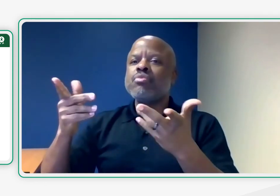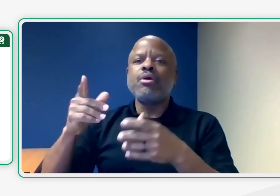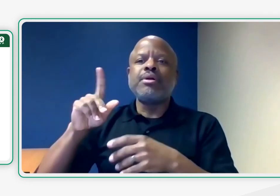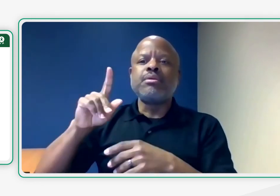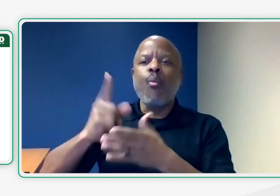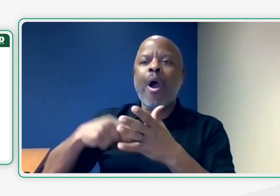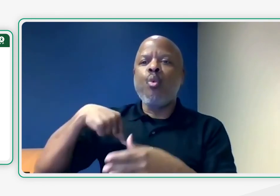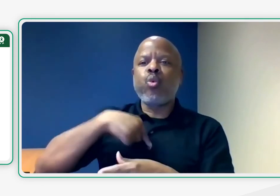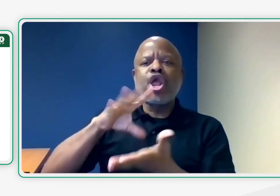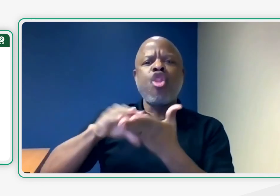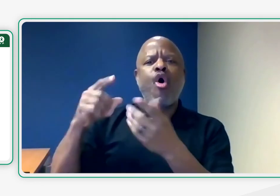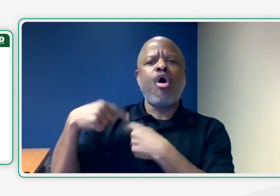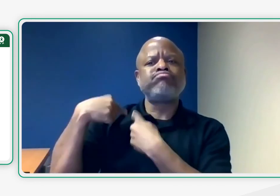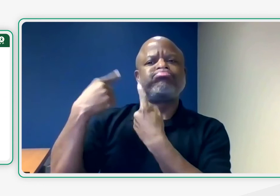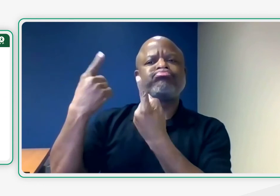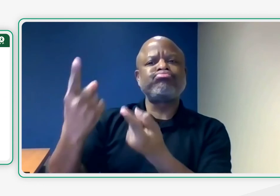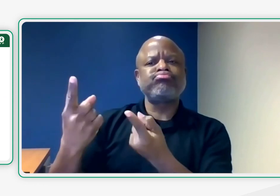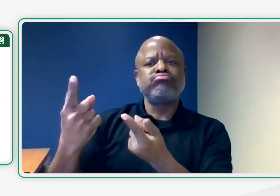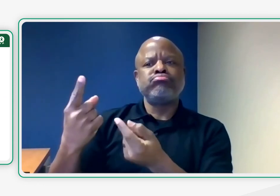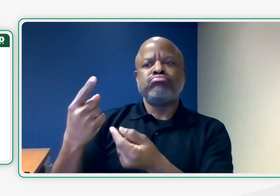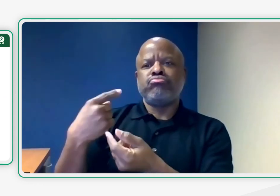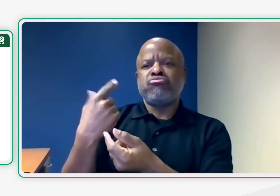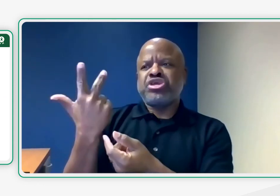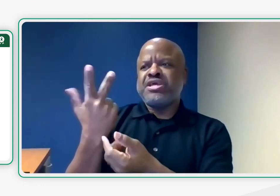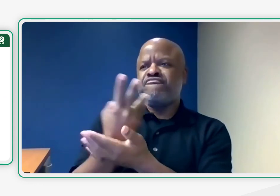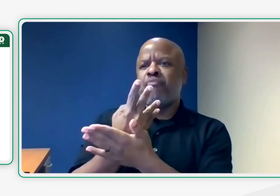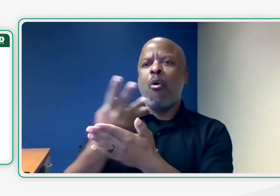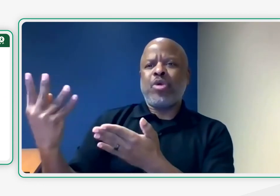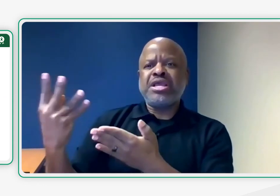applied it to our behavior. Today will be the wrap-up. And we will be